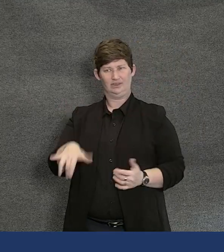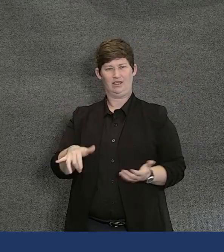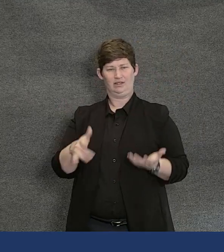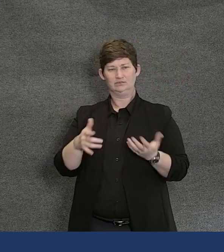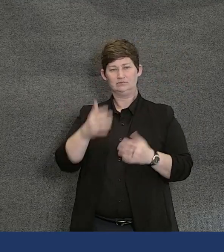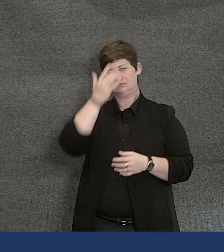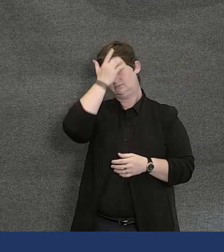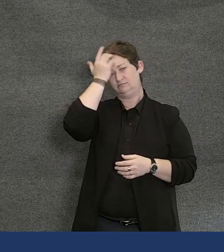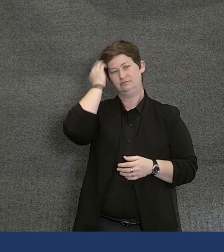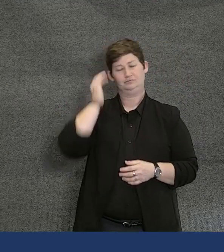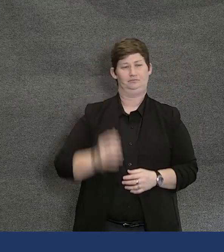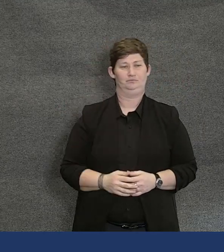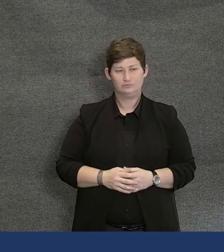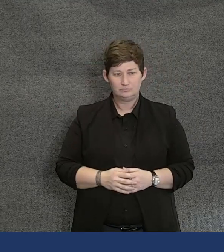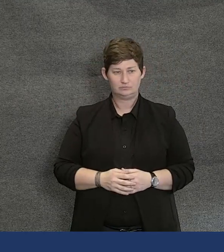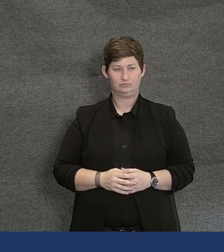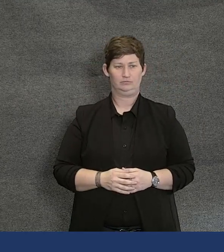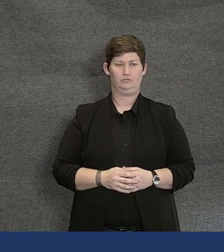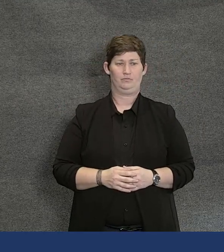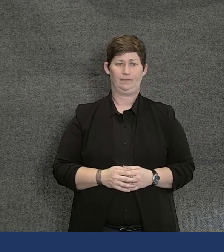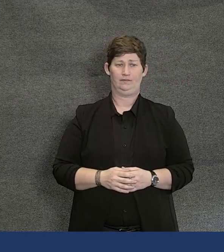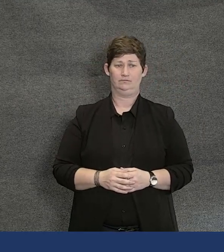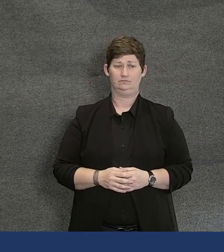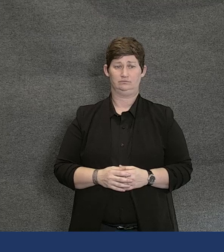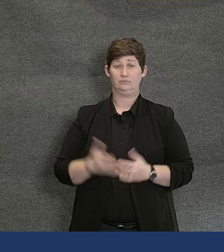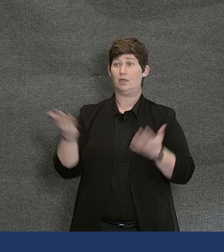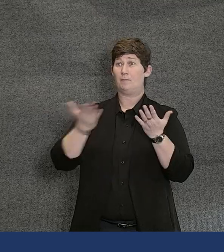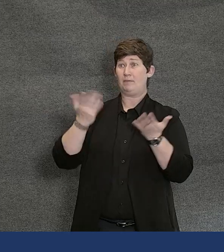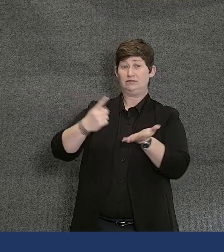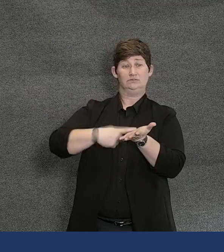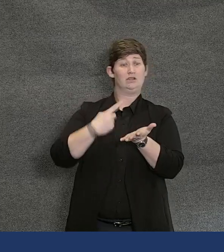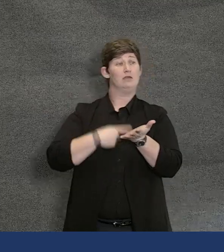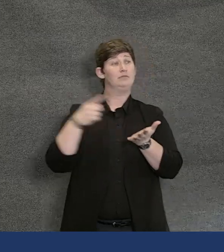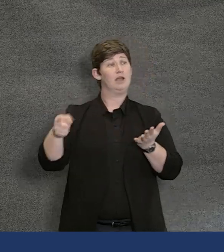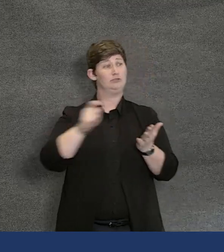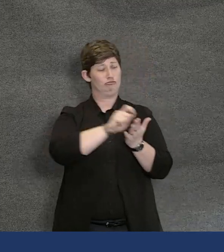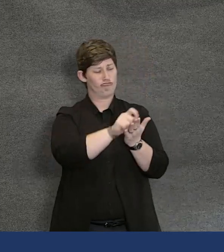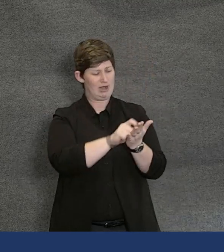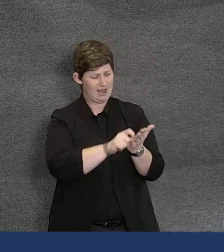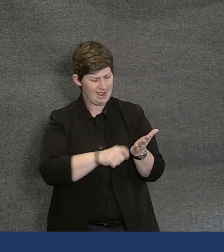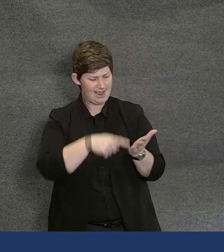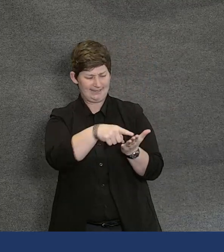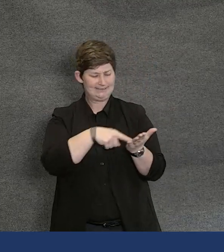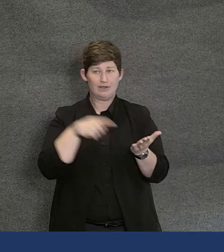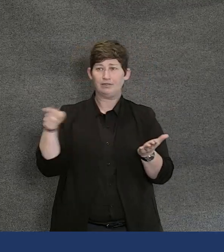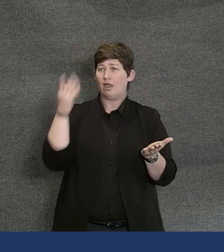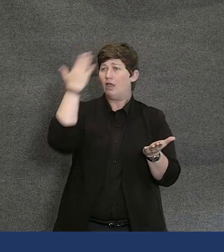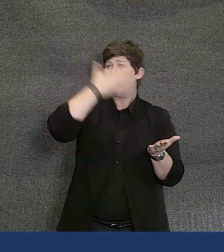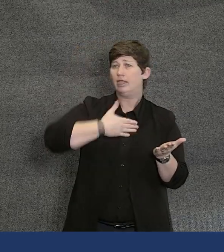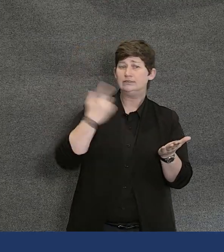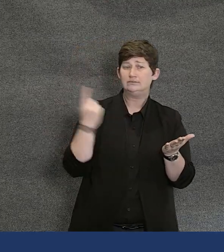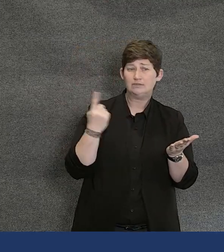and maybe there's just some writing that got kind of messed up a little bit. And it's, I think, our jobs as the constituents